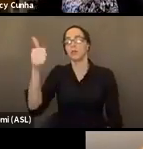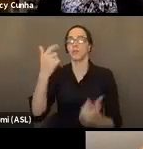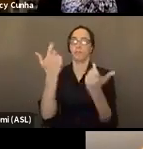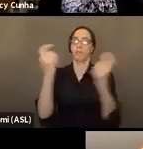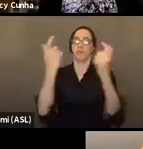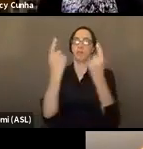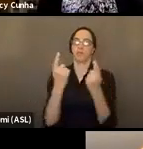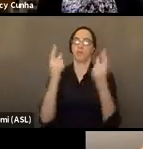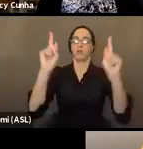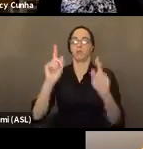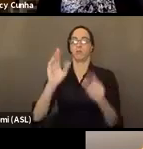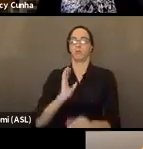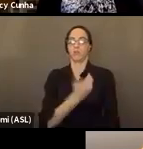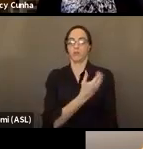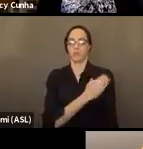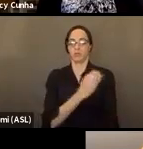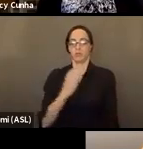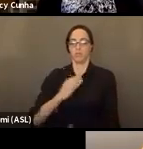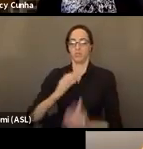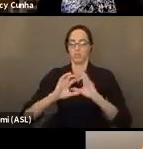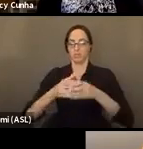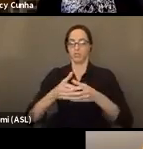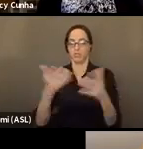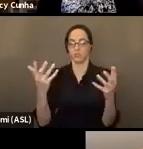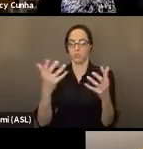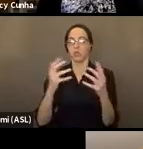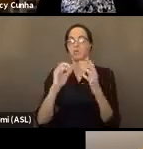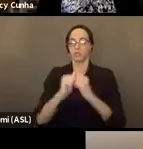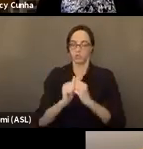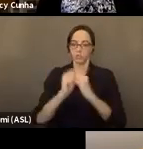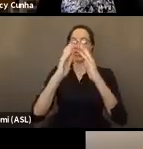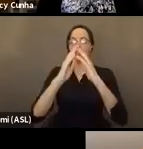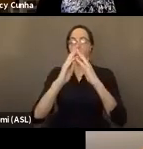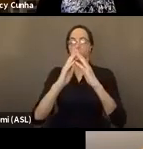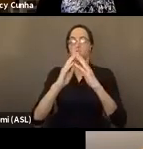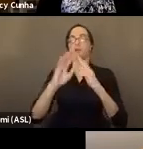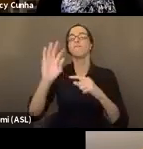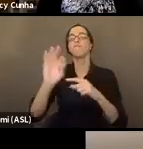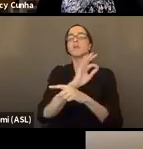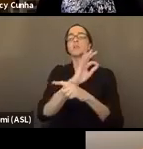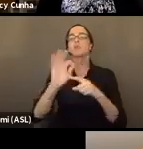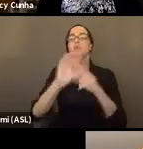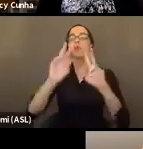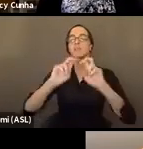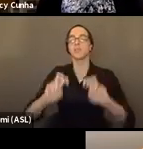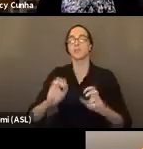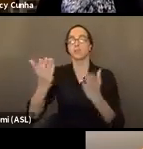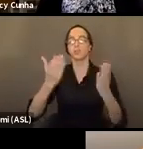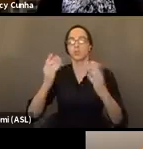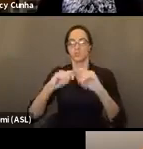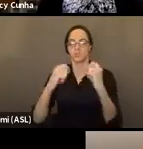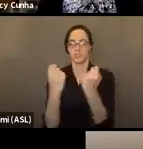the functional assessment service team and the functional assessment service team referred to as